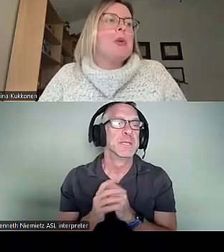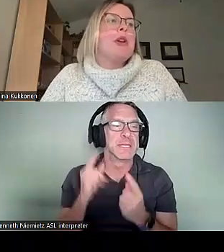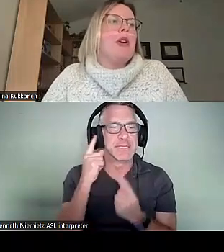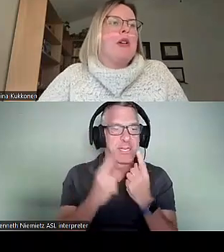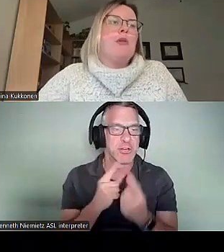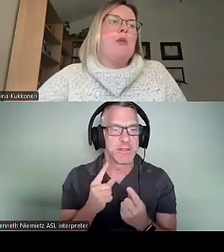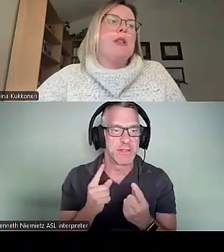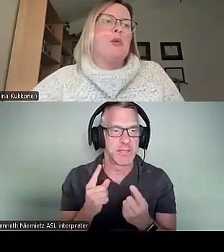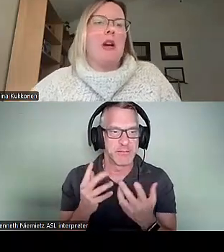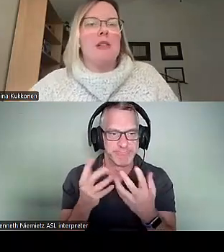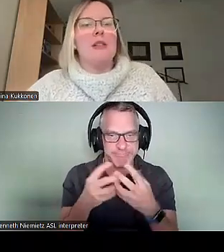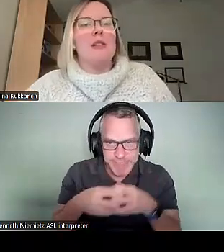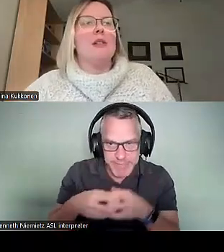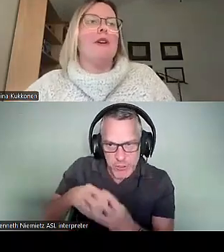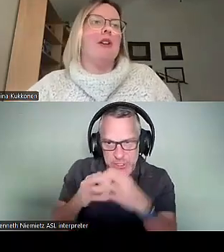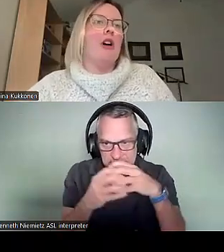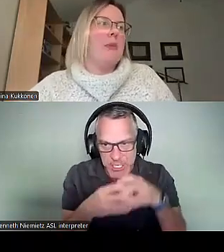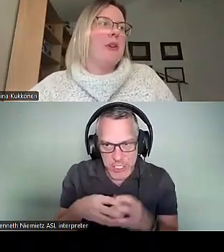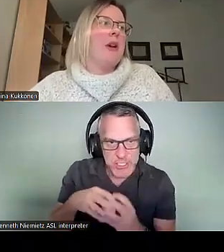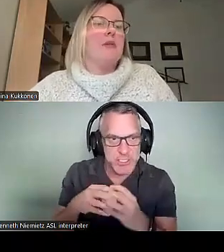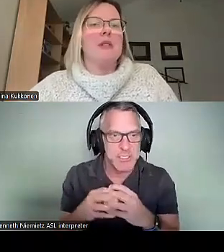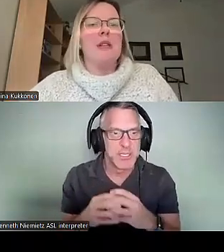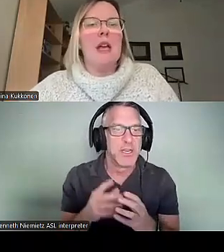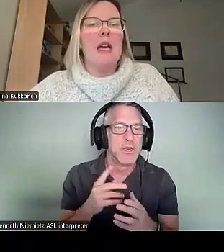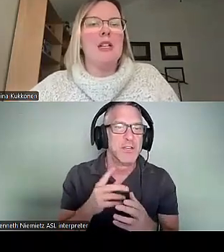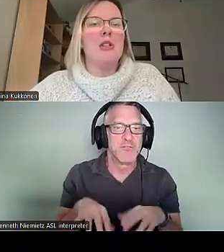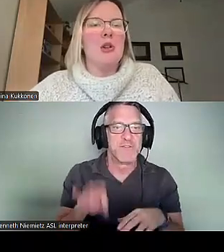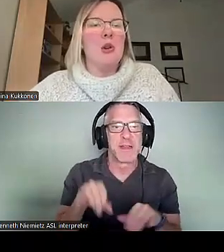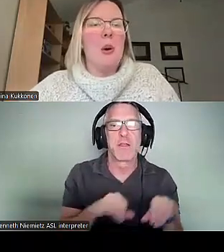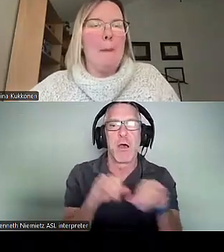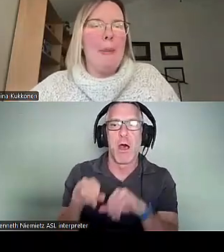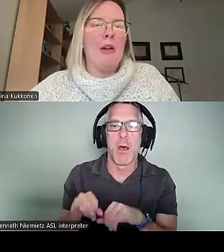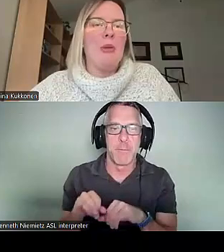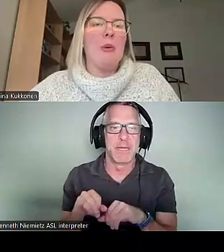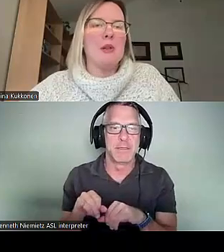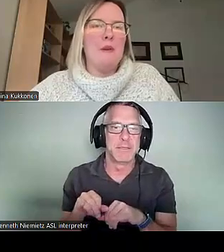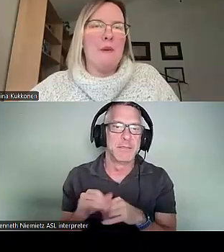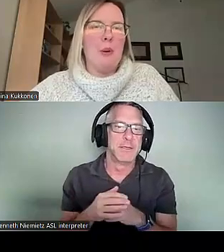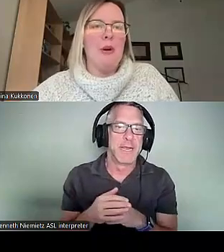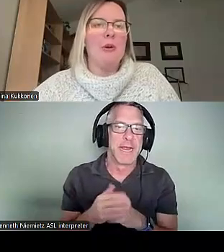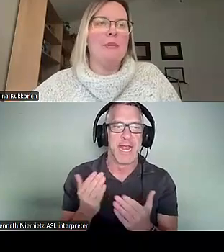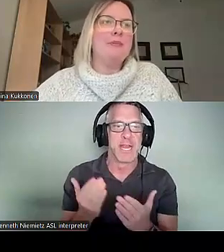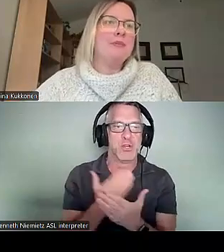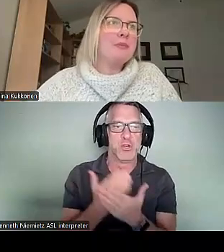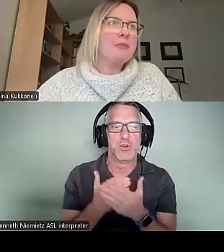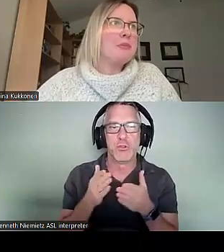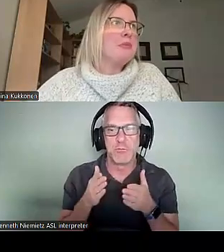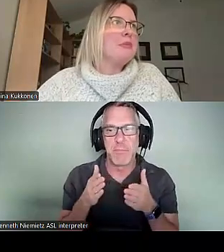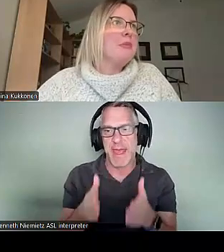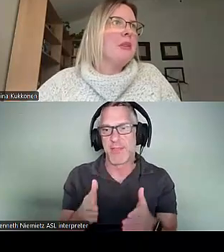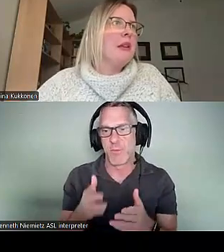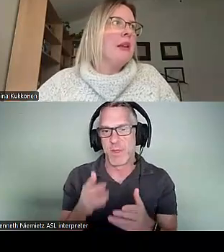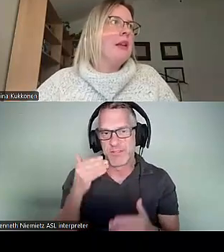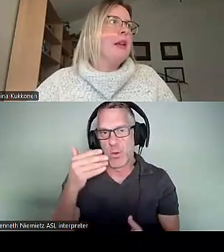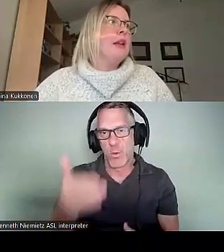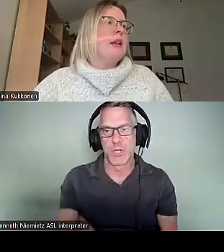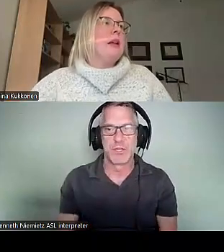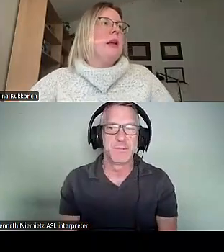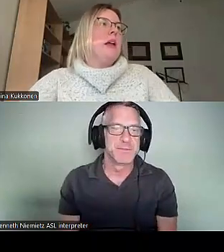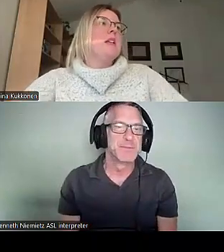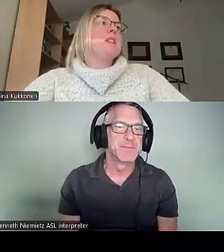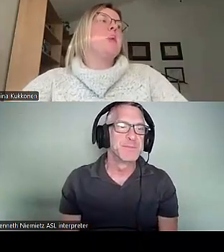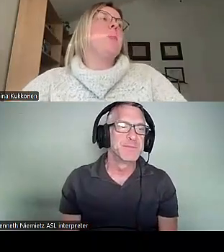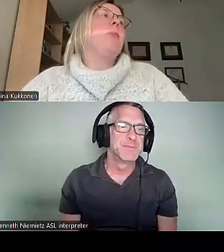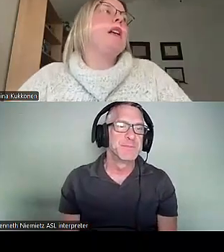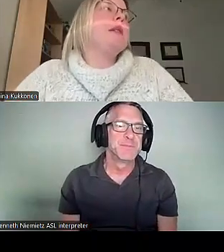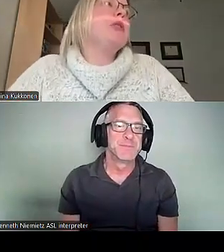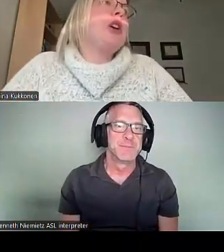between art and research practices to find common ground and new pathways forward. So possible